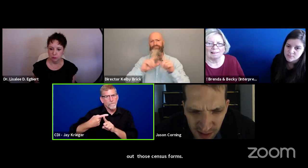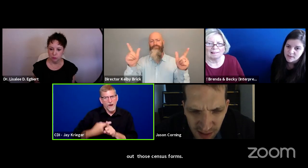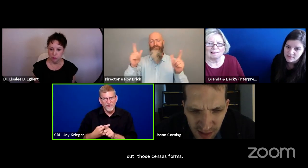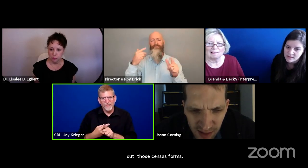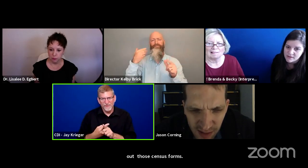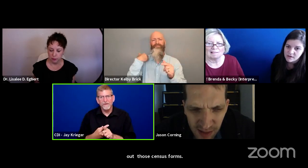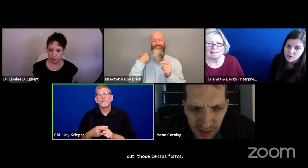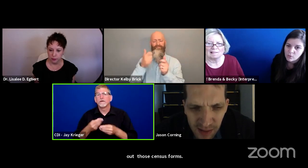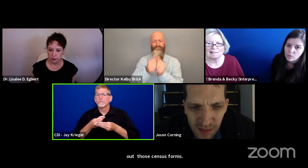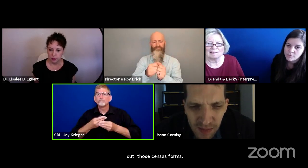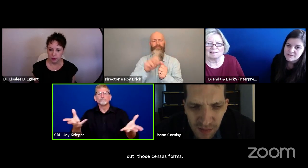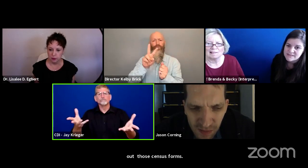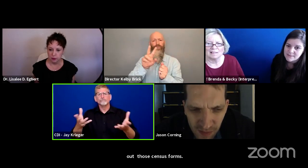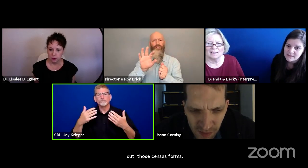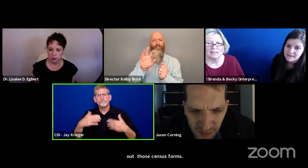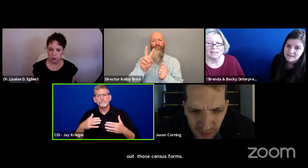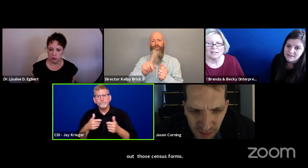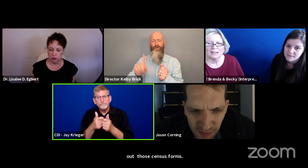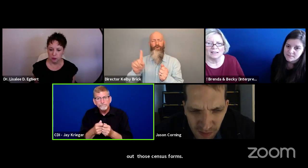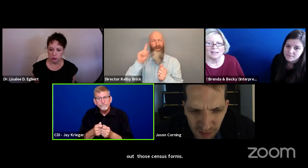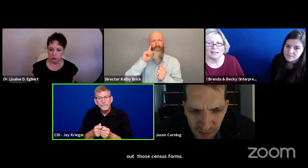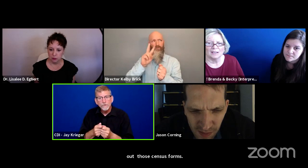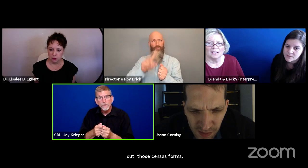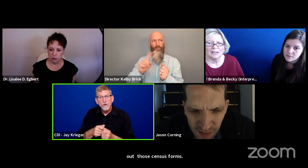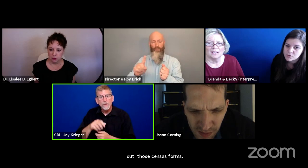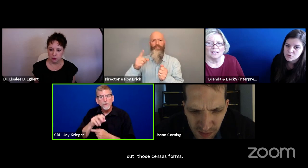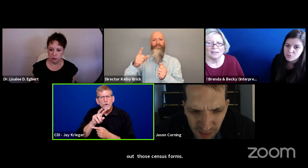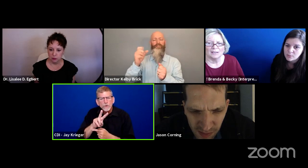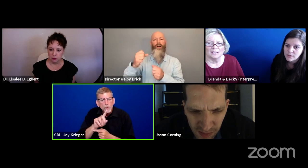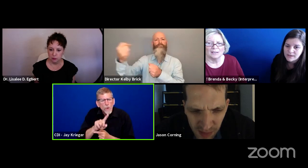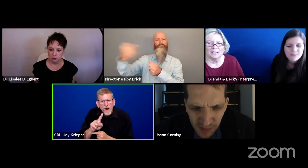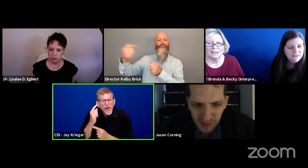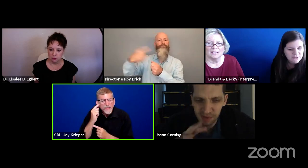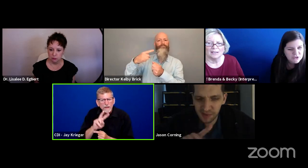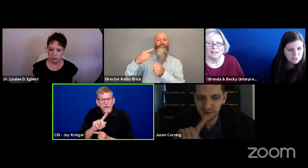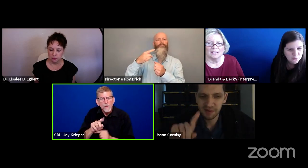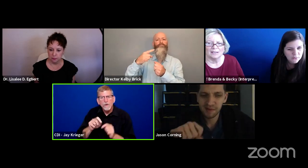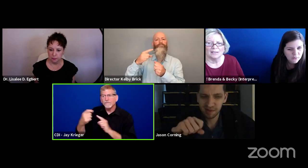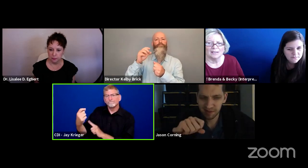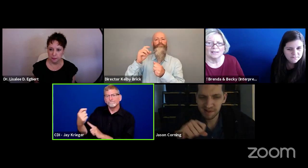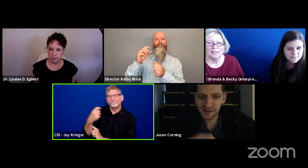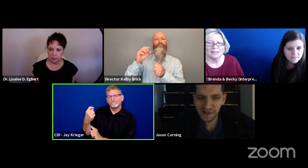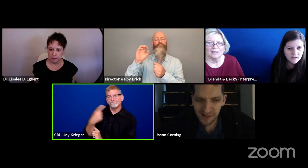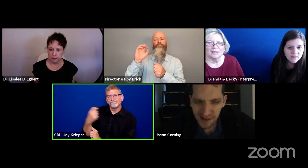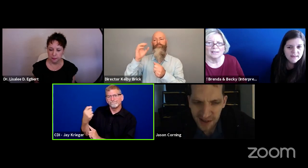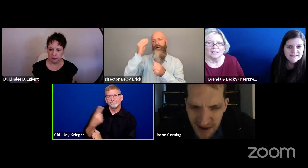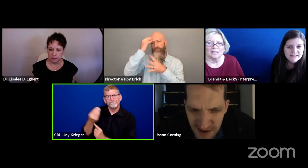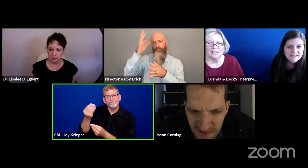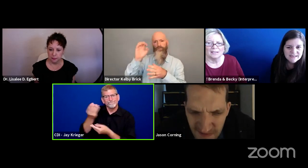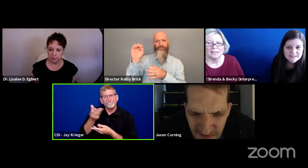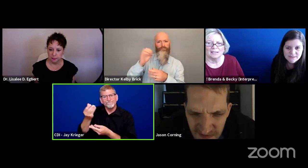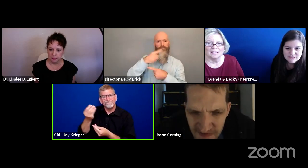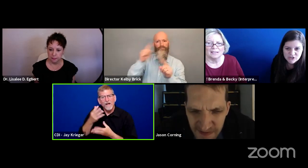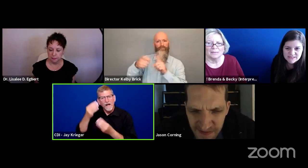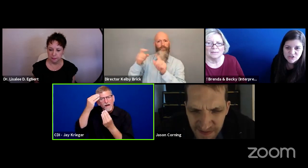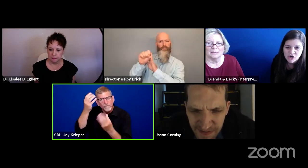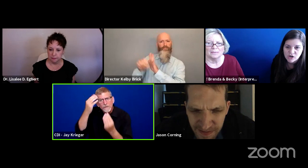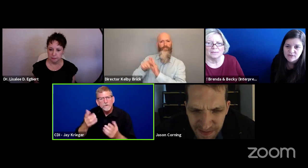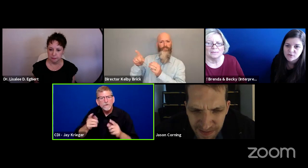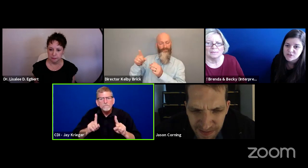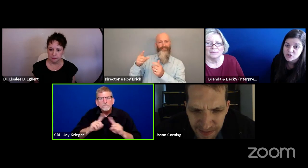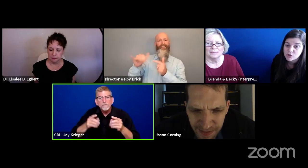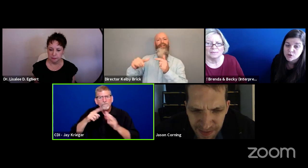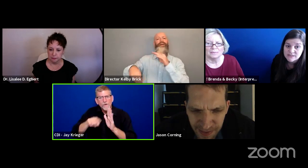month, we'll be disseminating through I believe it's 211 text messages and information on